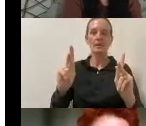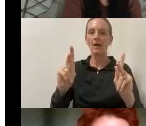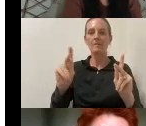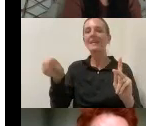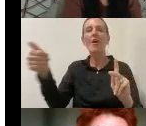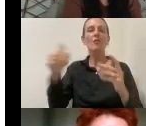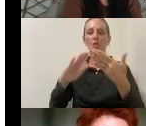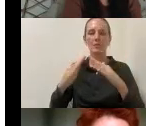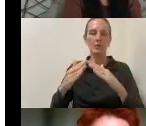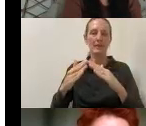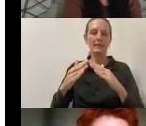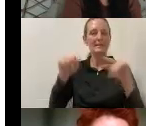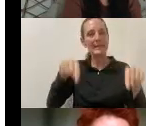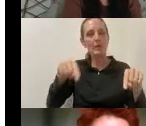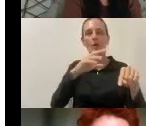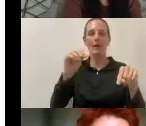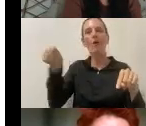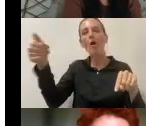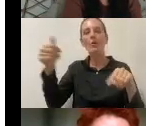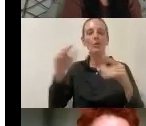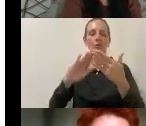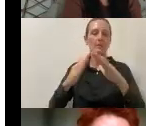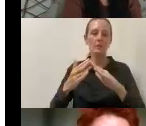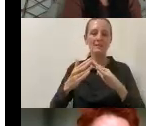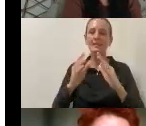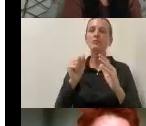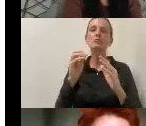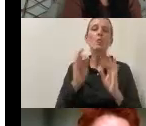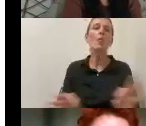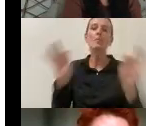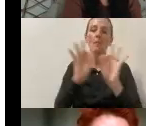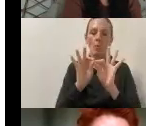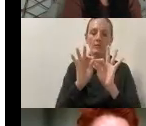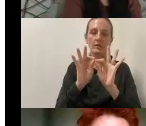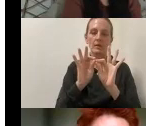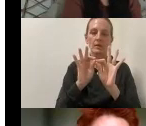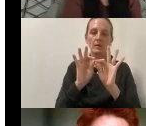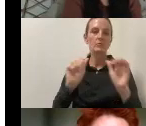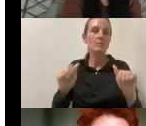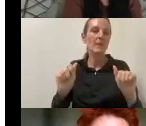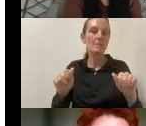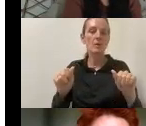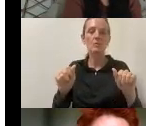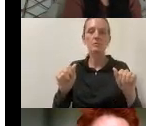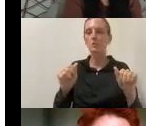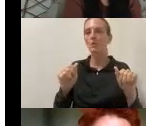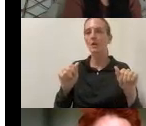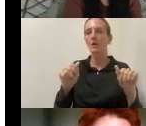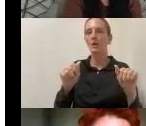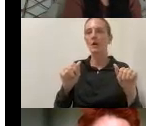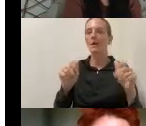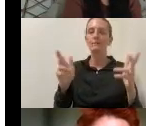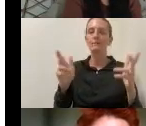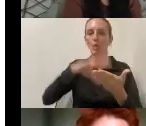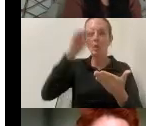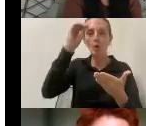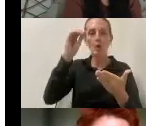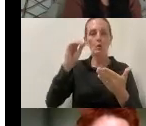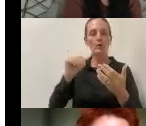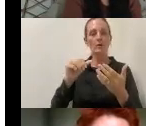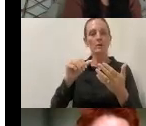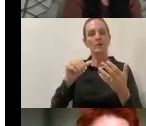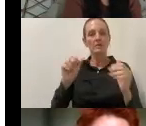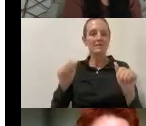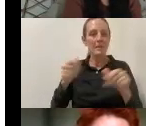And just how important it is to be able to learn those things and to be self-sustainable